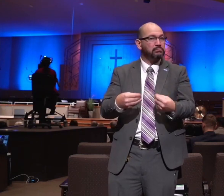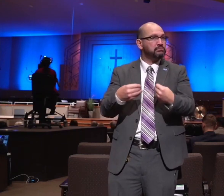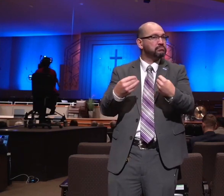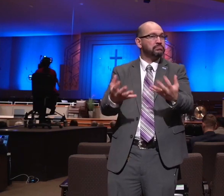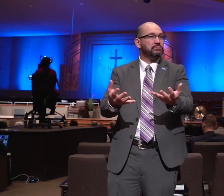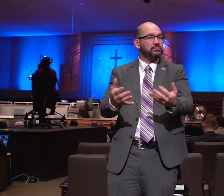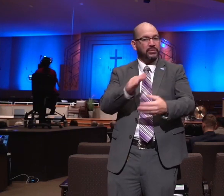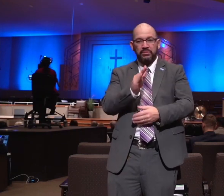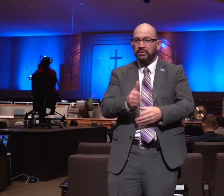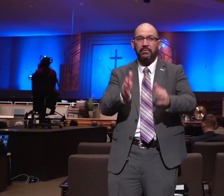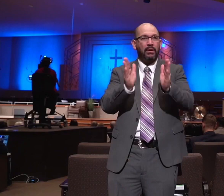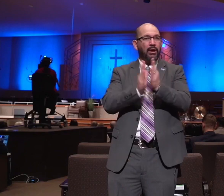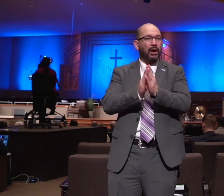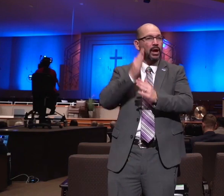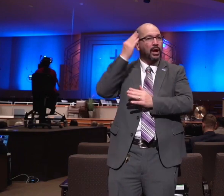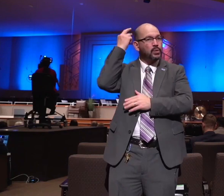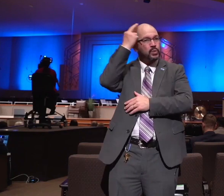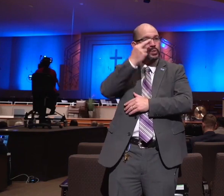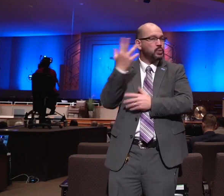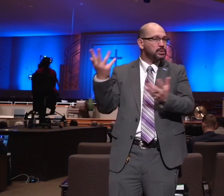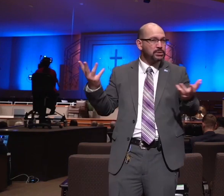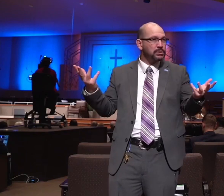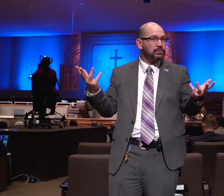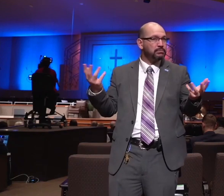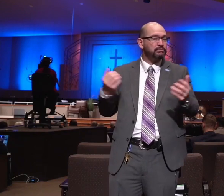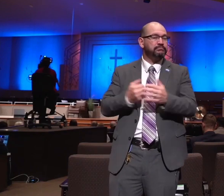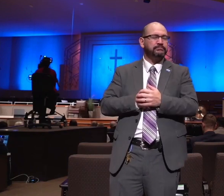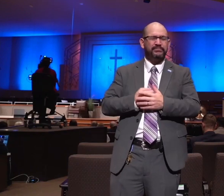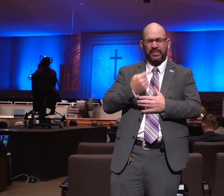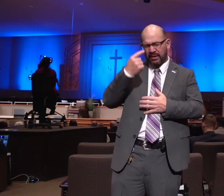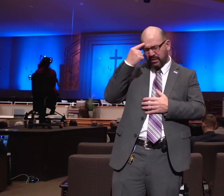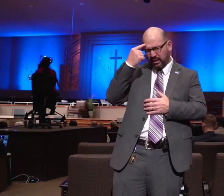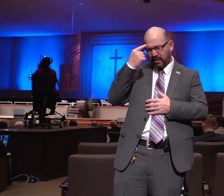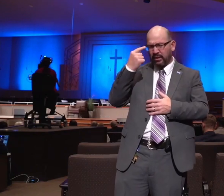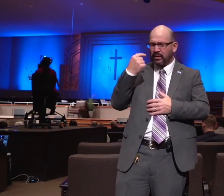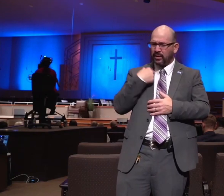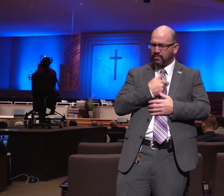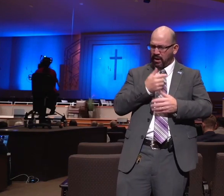we had people we asked them to work I